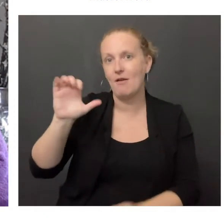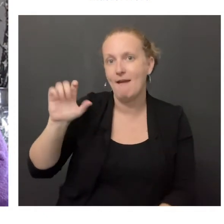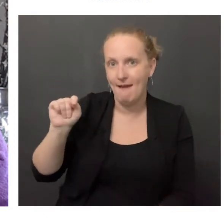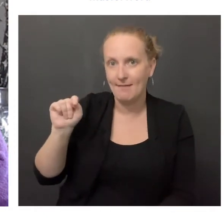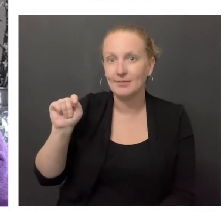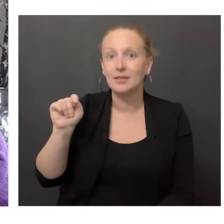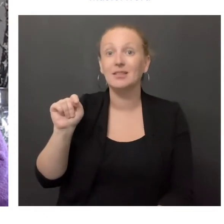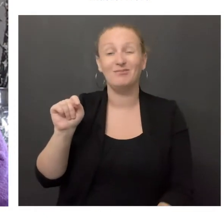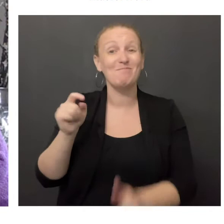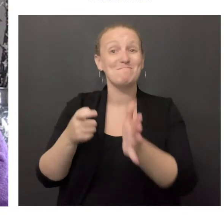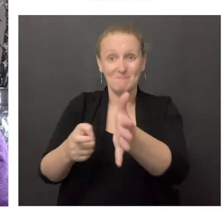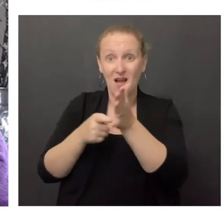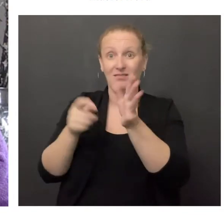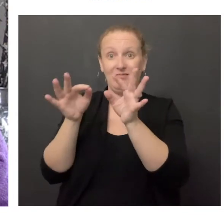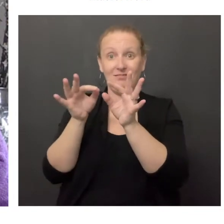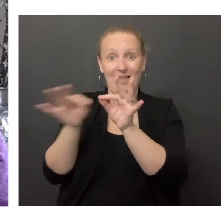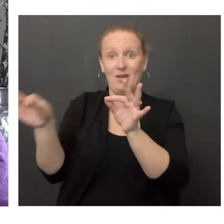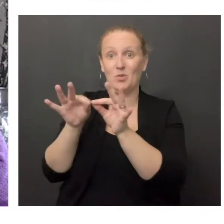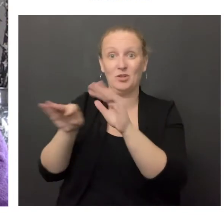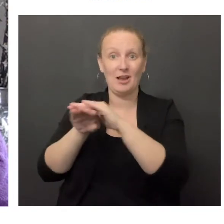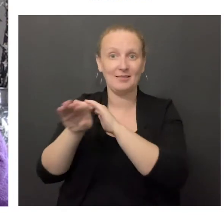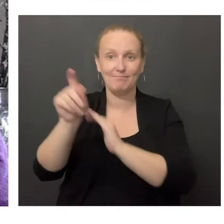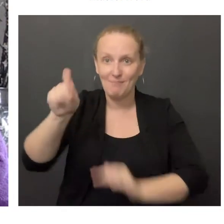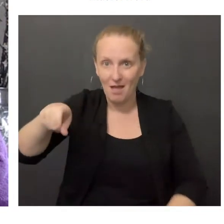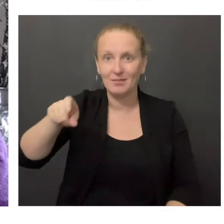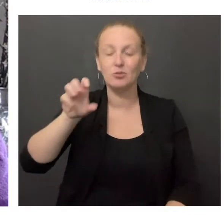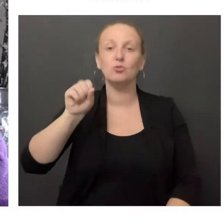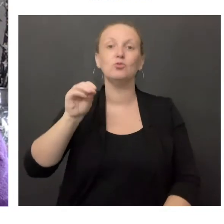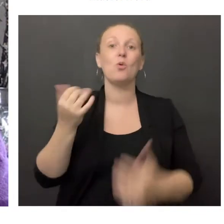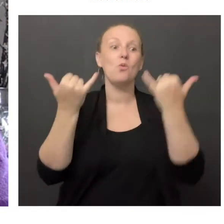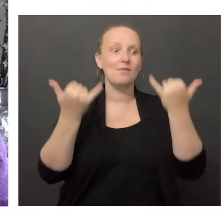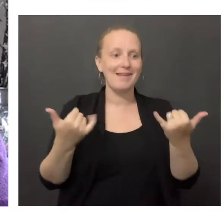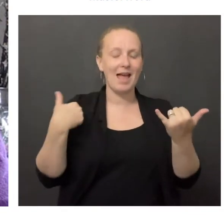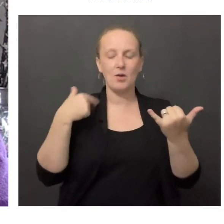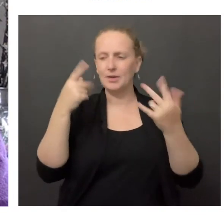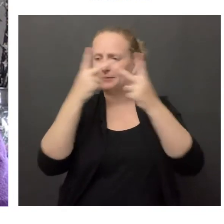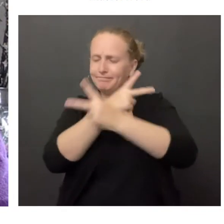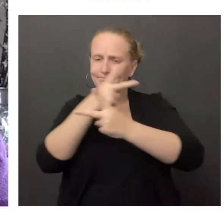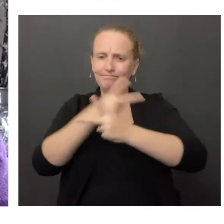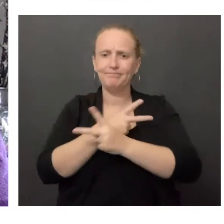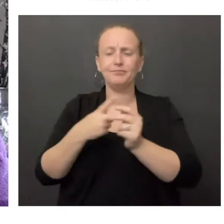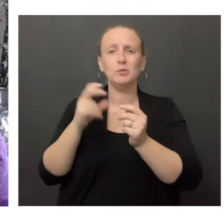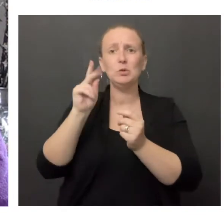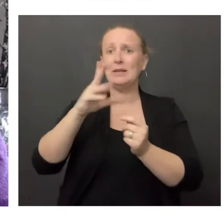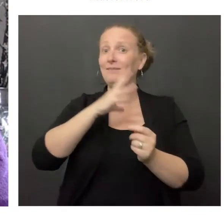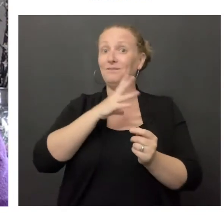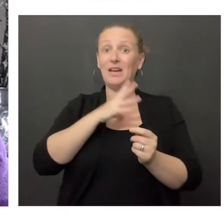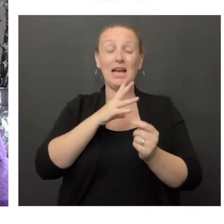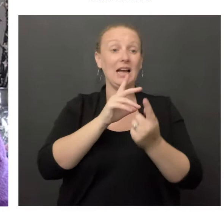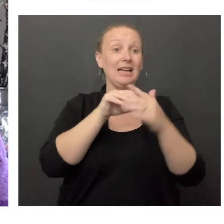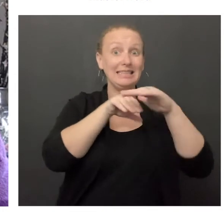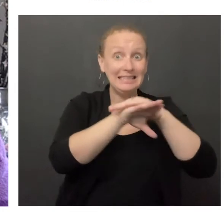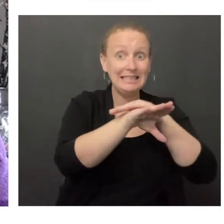to do that with our virtual, um, platforms and not allowing people into the rooms with